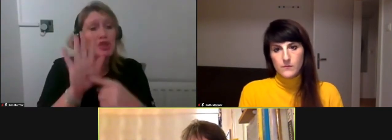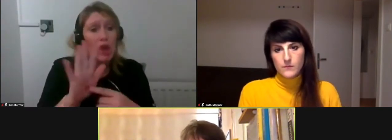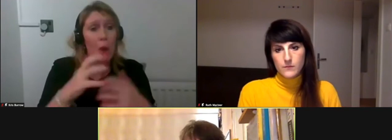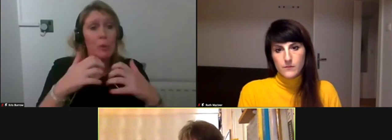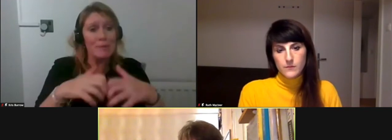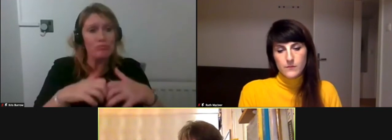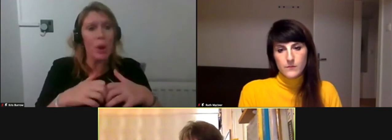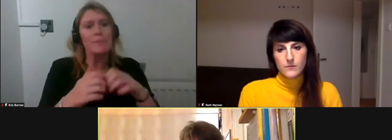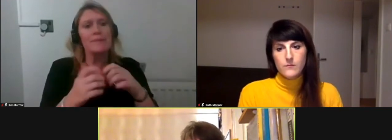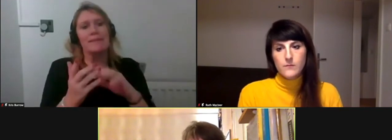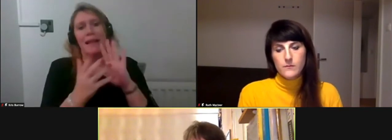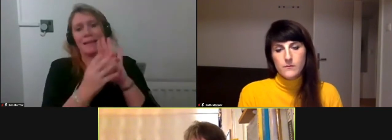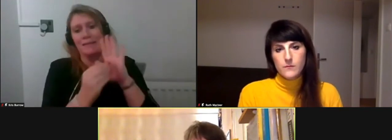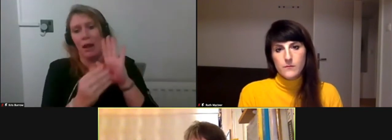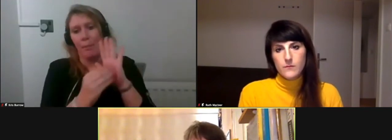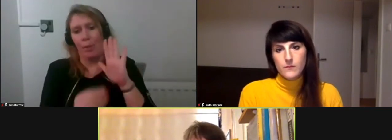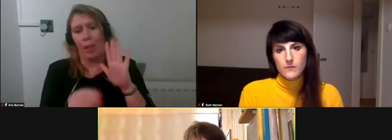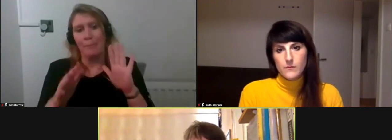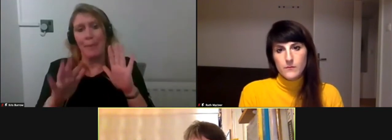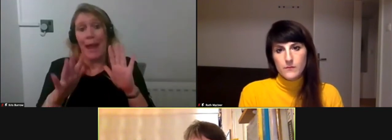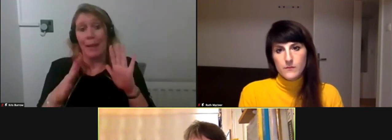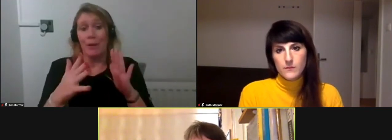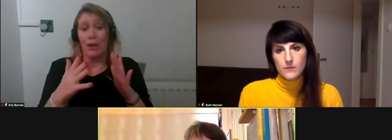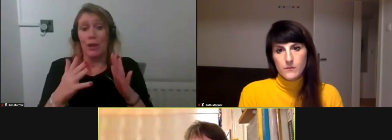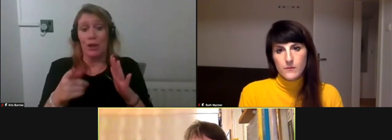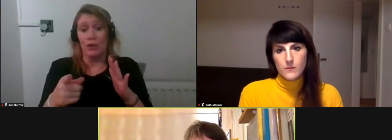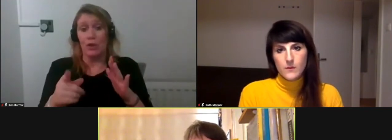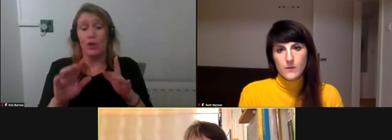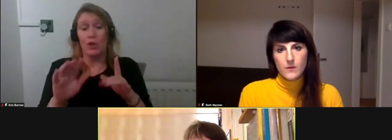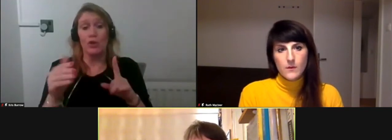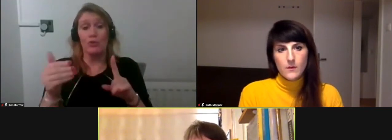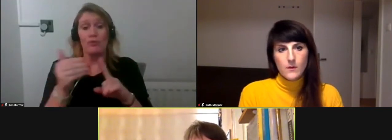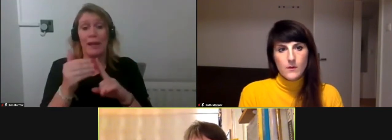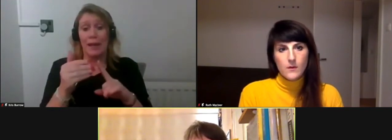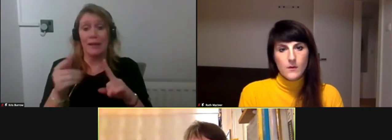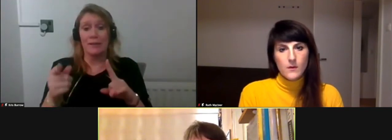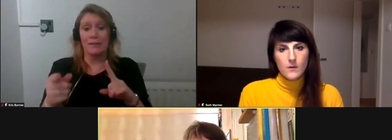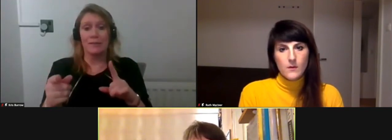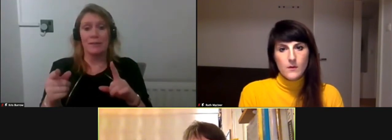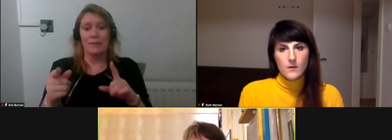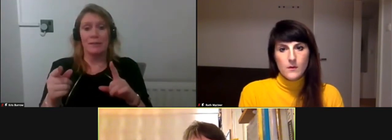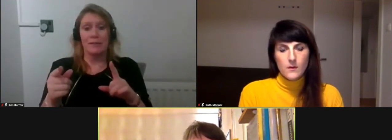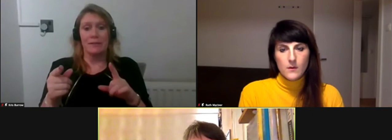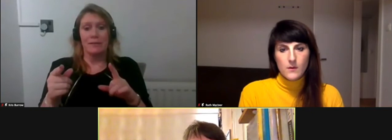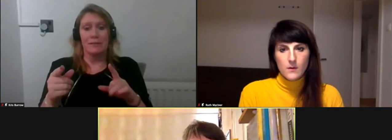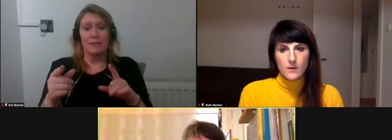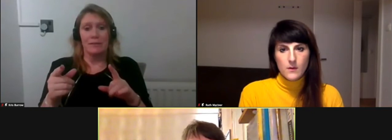might recognise these, if I play them